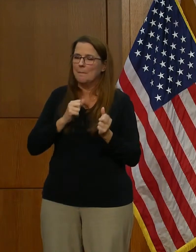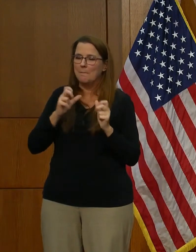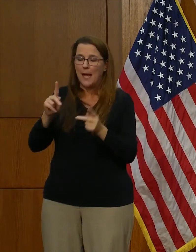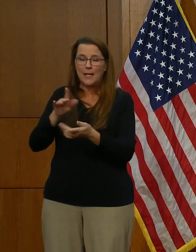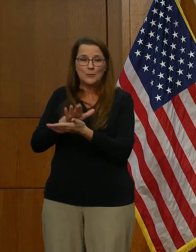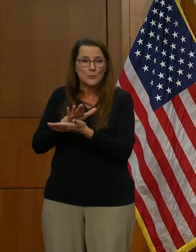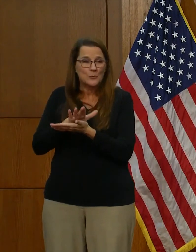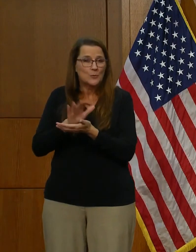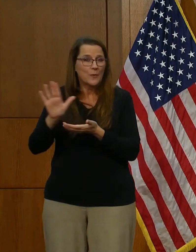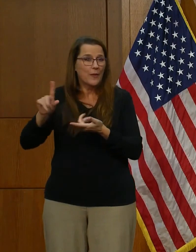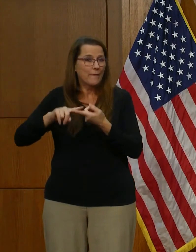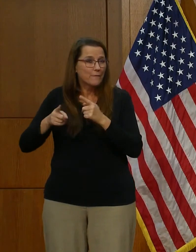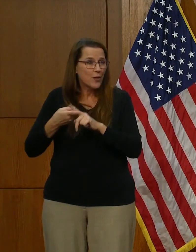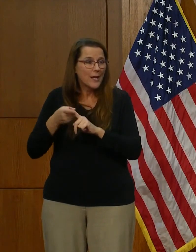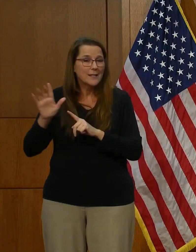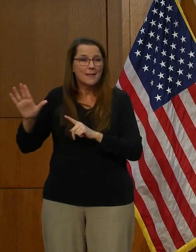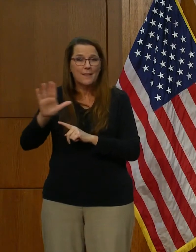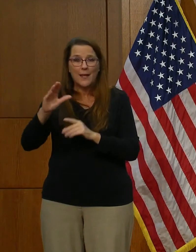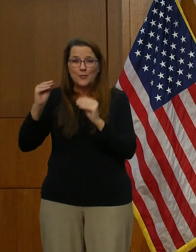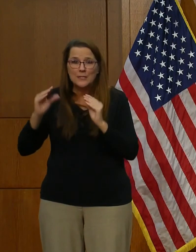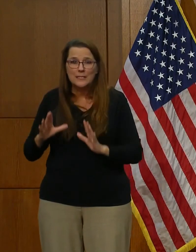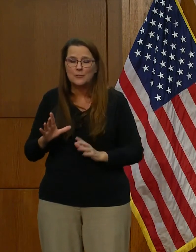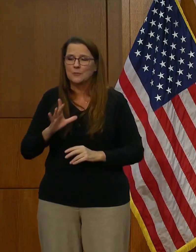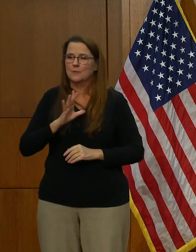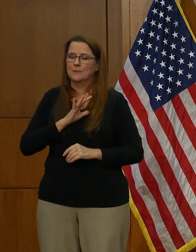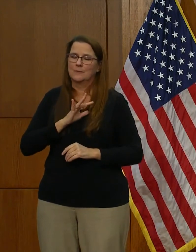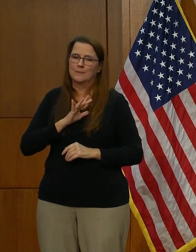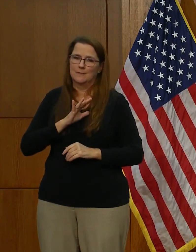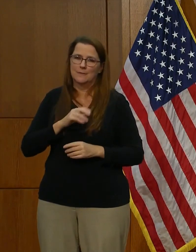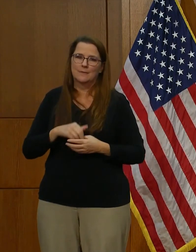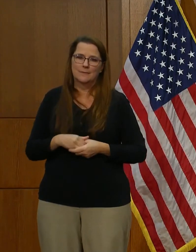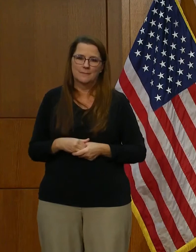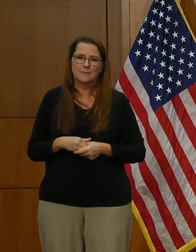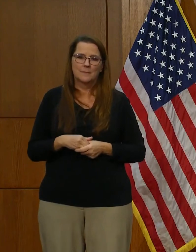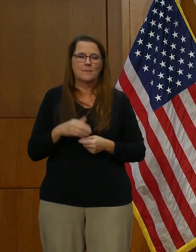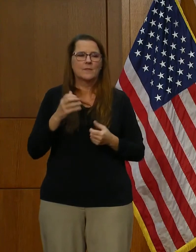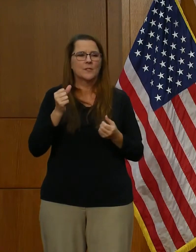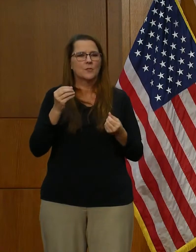FROM A LOT OF THEM JUST TO BE BACK IN SCHOOL WITH THEIR